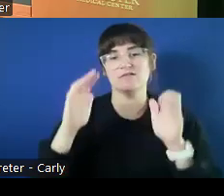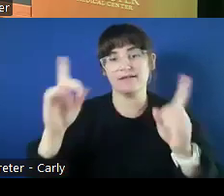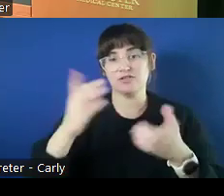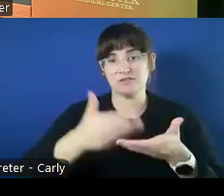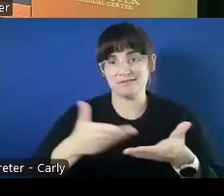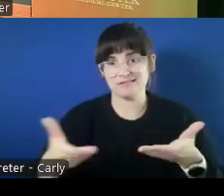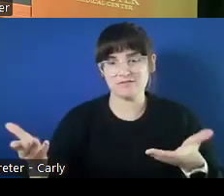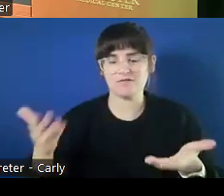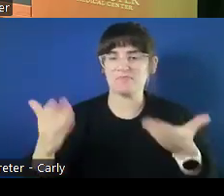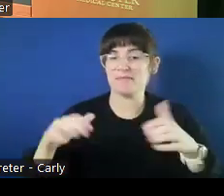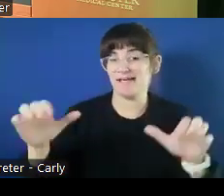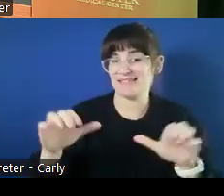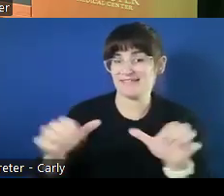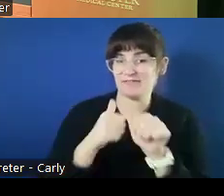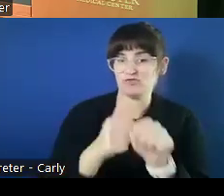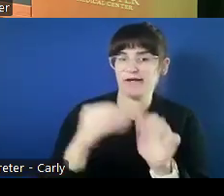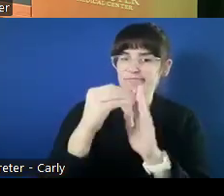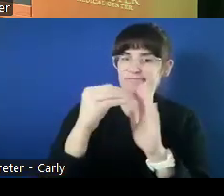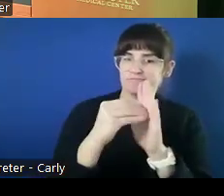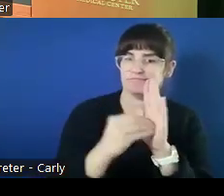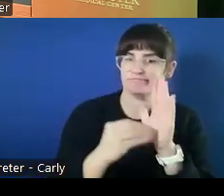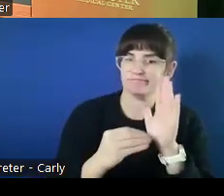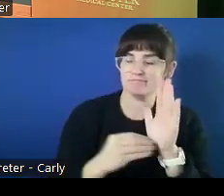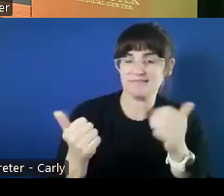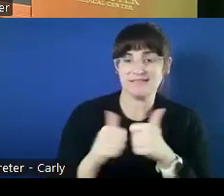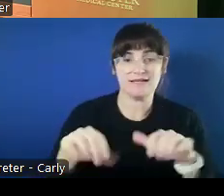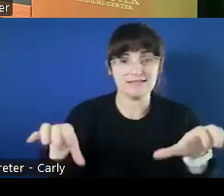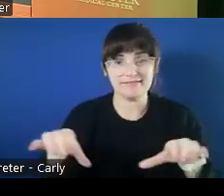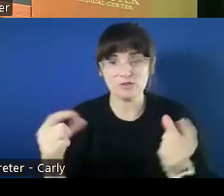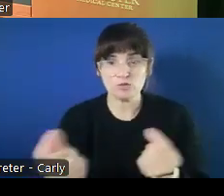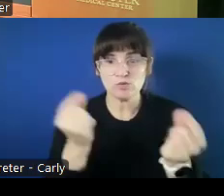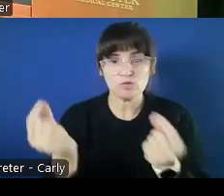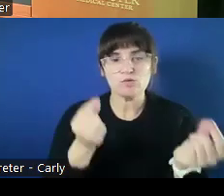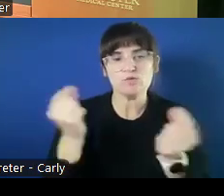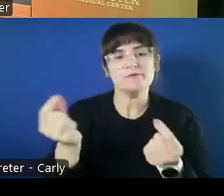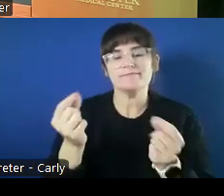an activity tracker to help keep track of activity um and other resources to keep track of diet and